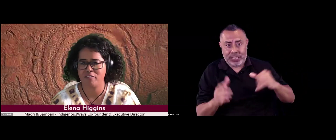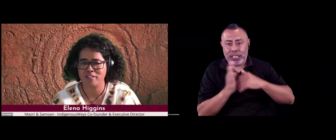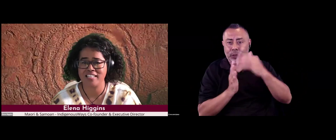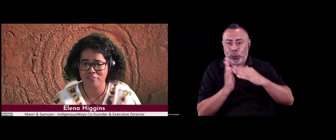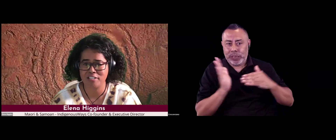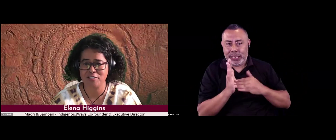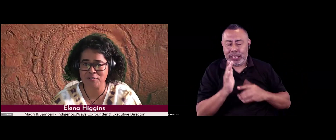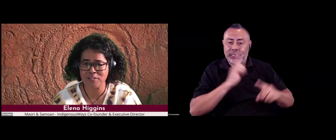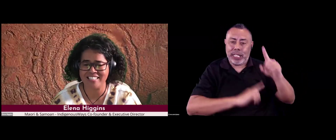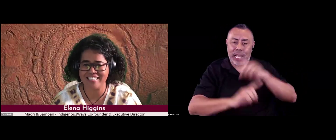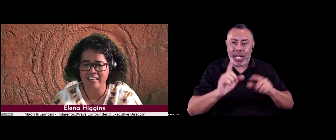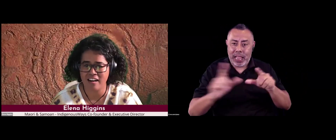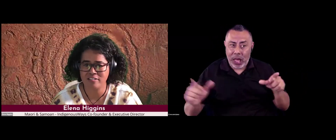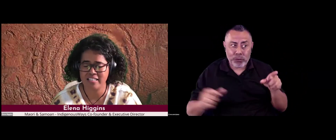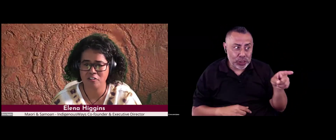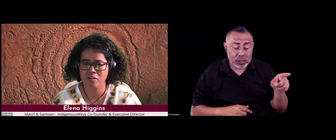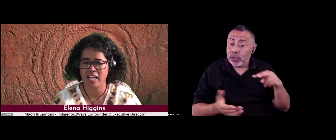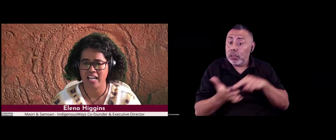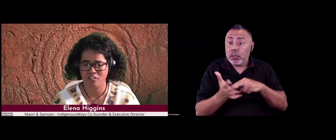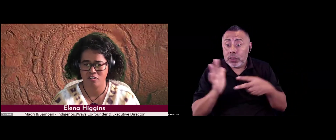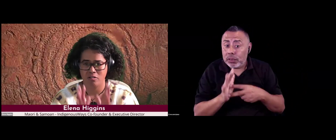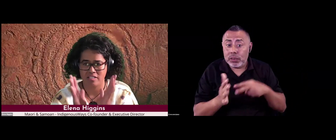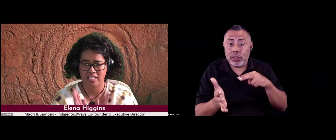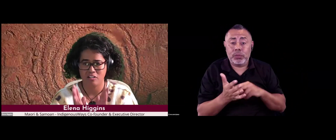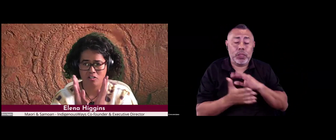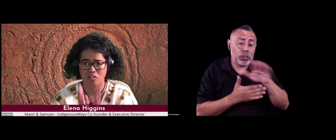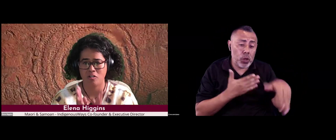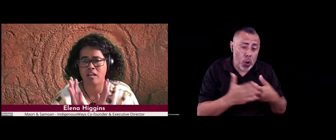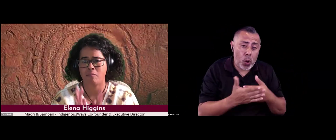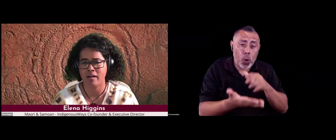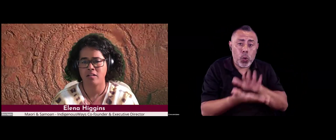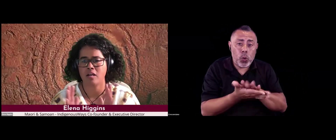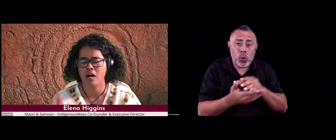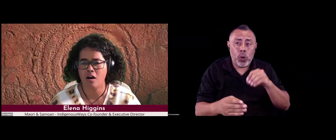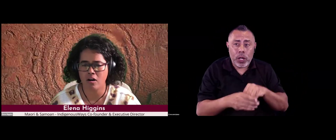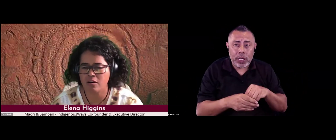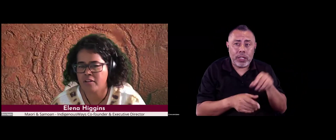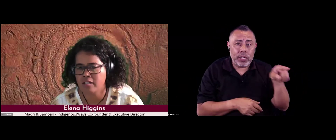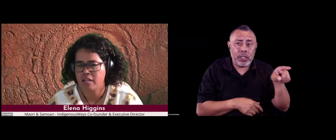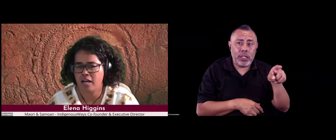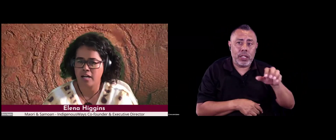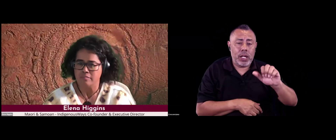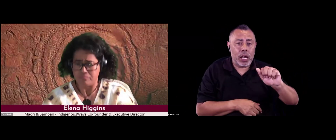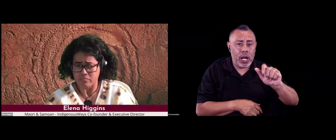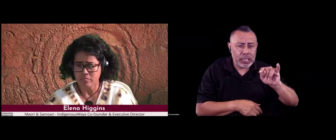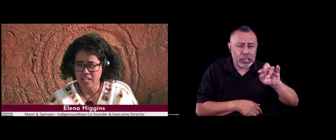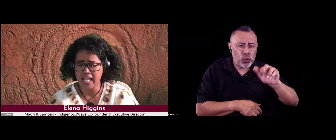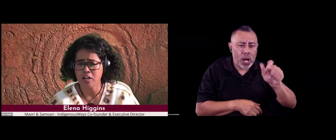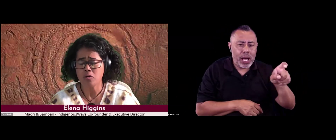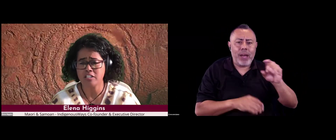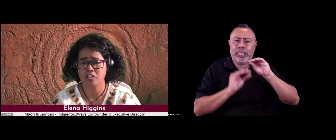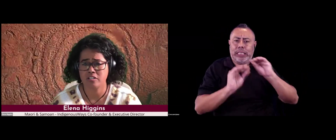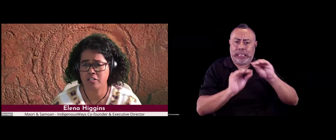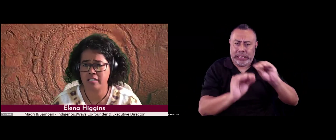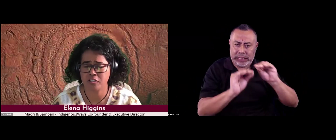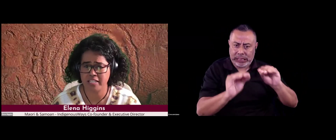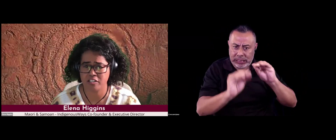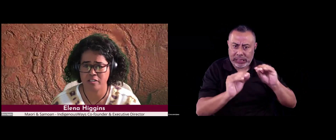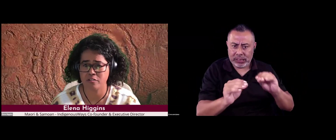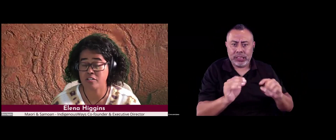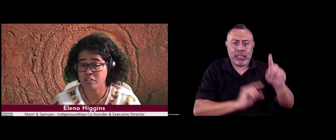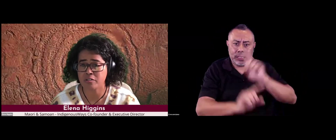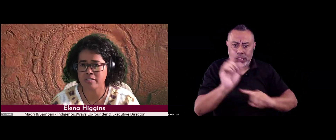What that meant was every school in Alti had to teach a certain amount of language into each of those schools.